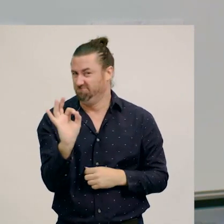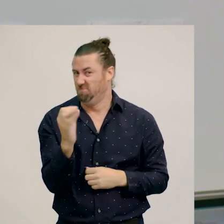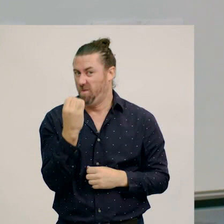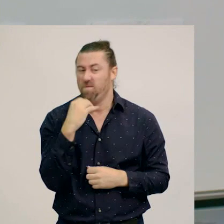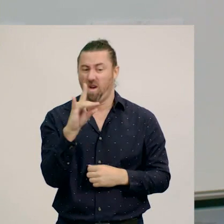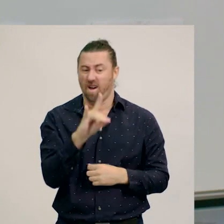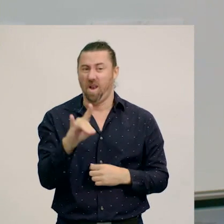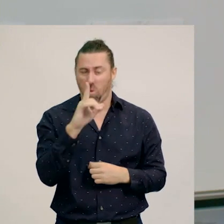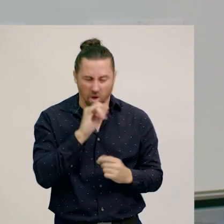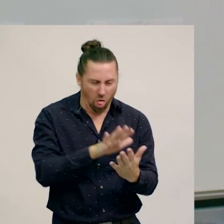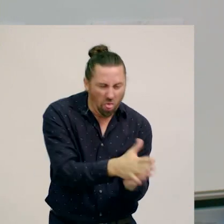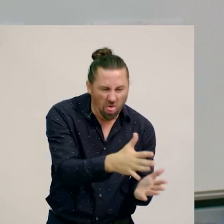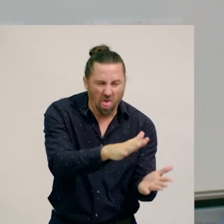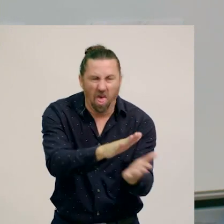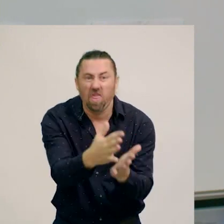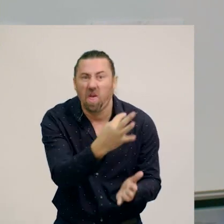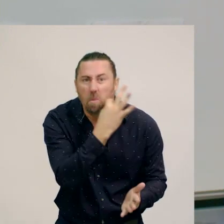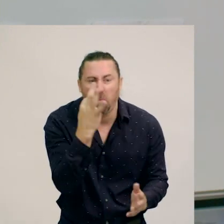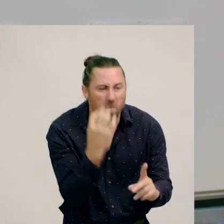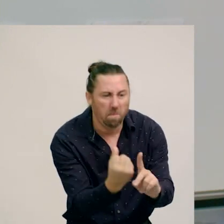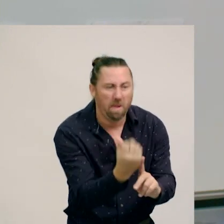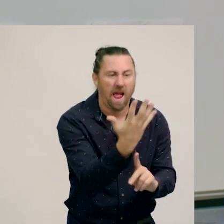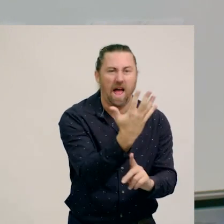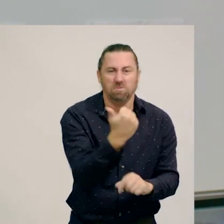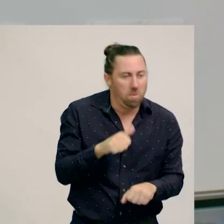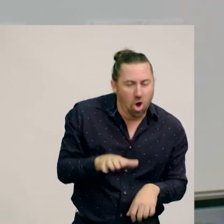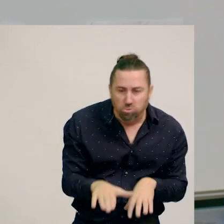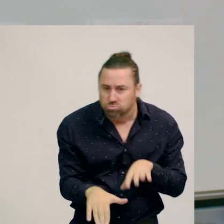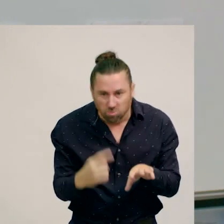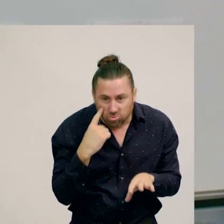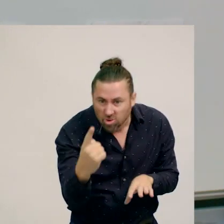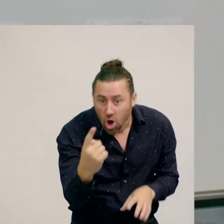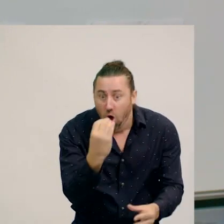some animals trample or squash plants, and some plants are poisonous to animals.